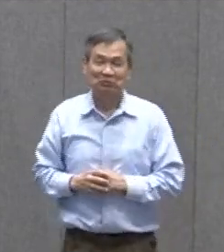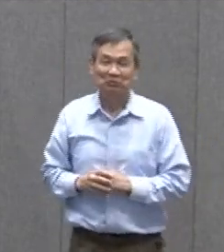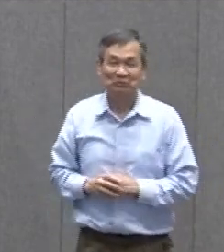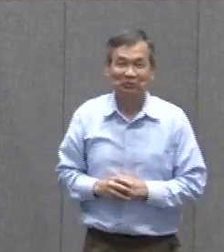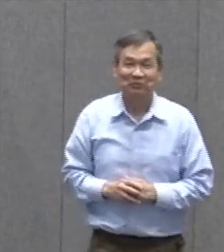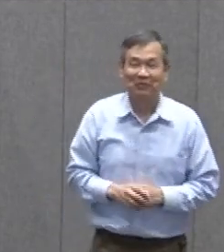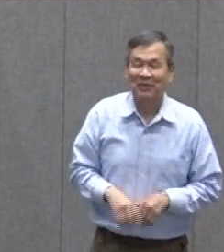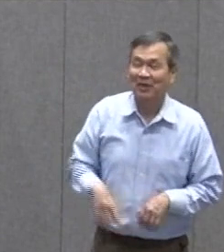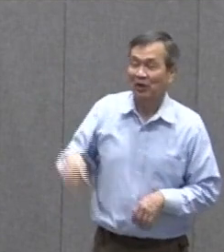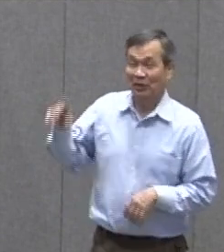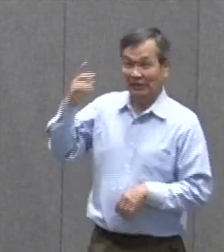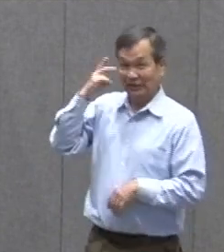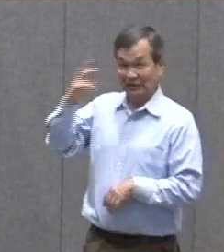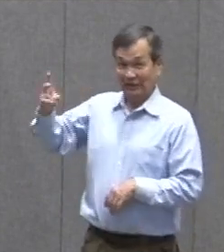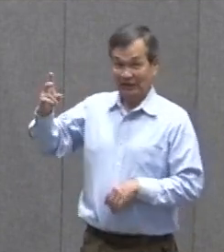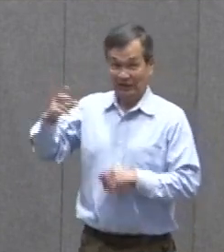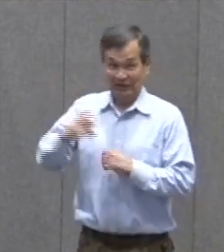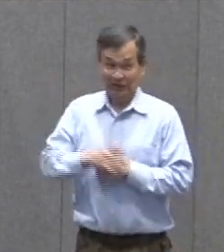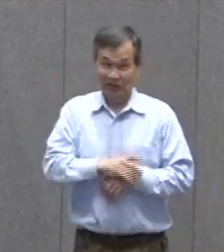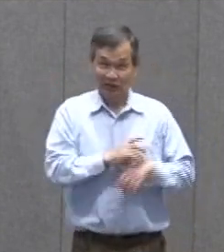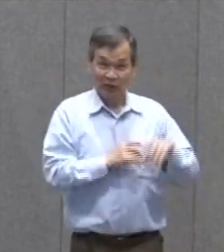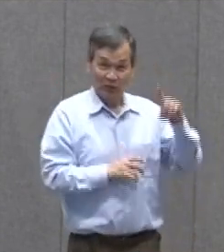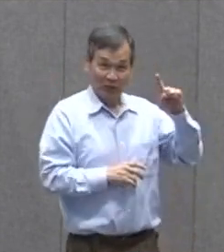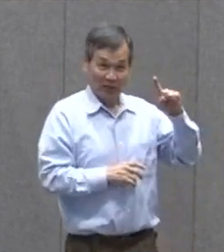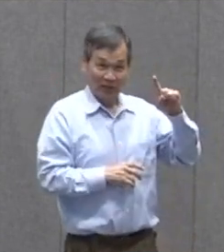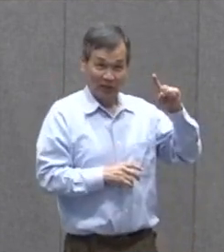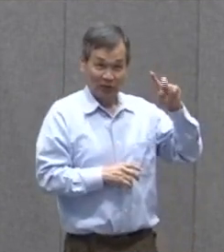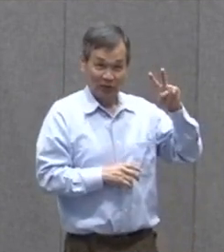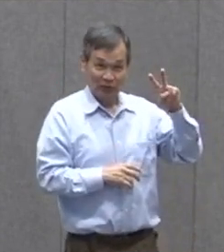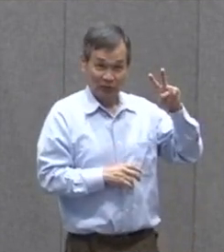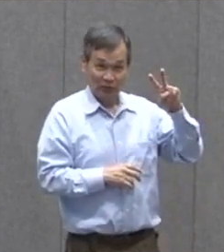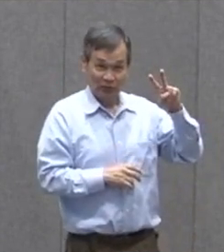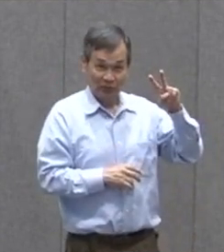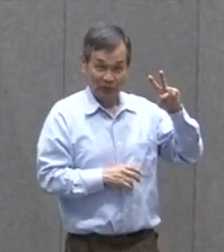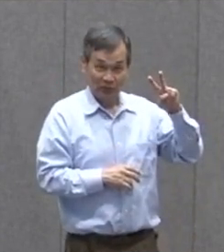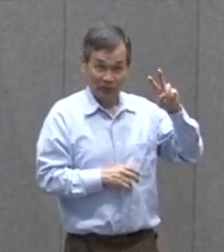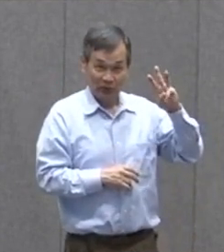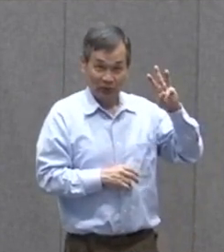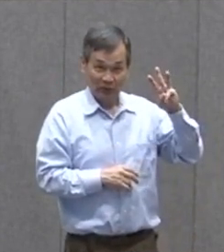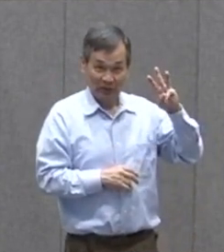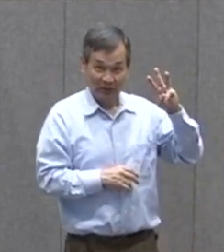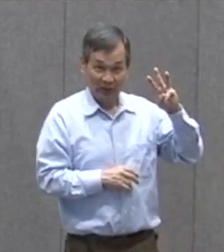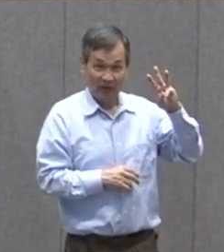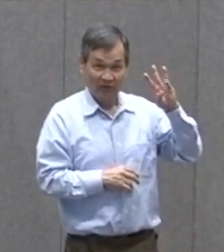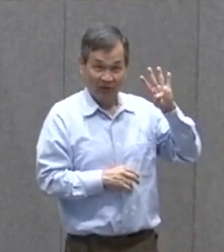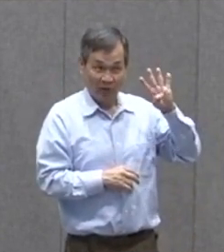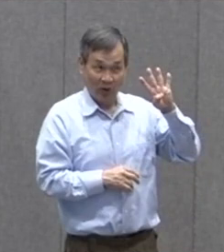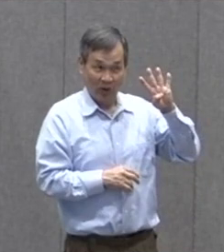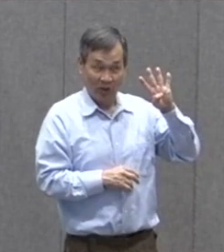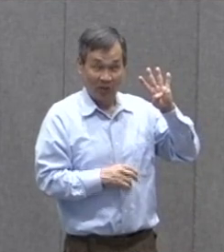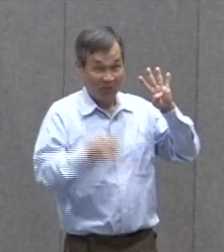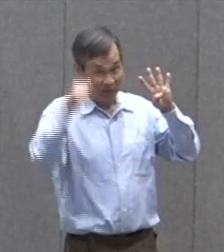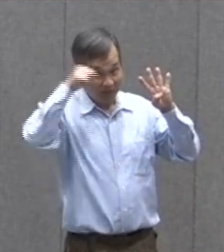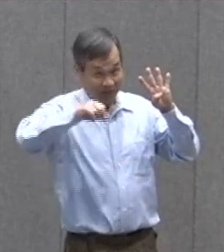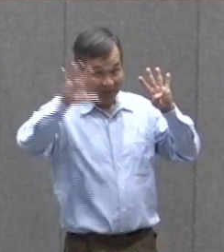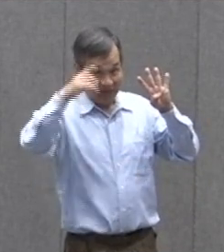One, two, three, four. Remember five is a diagonal line.